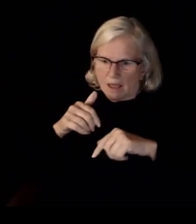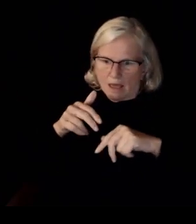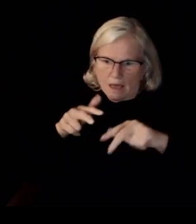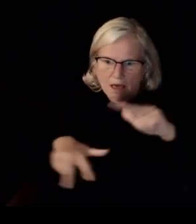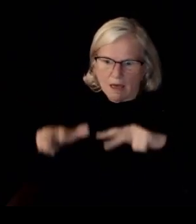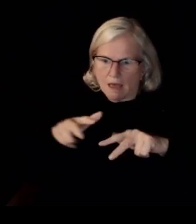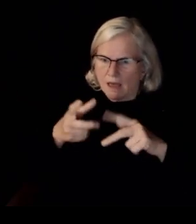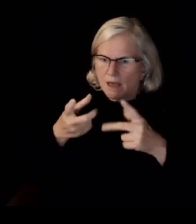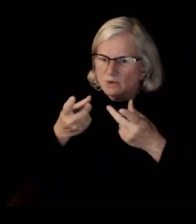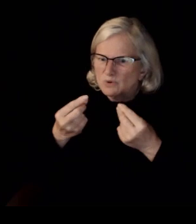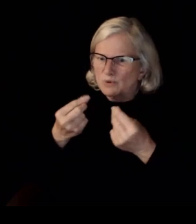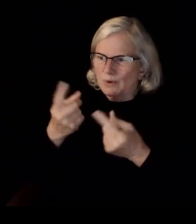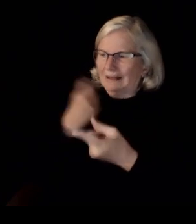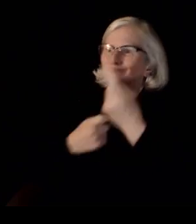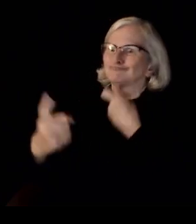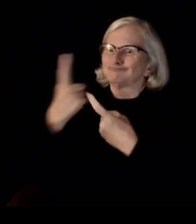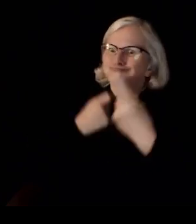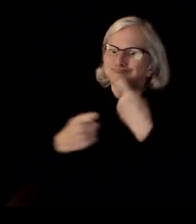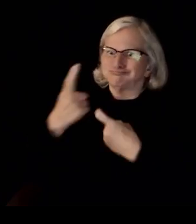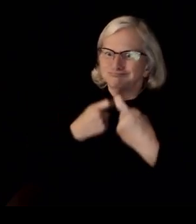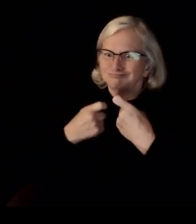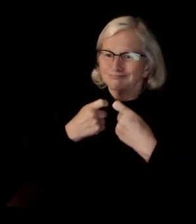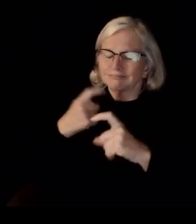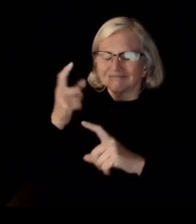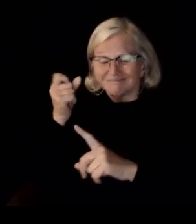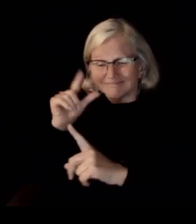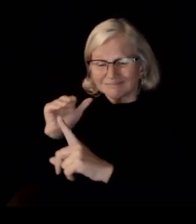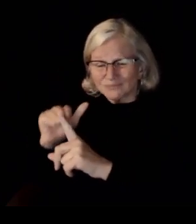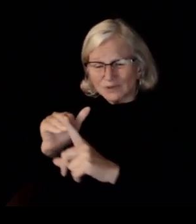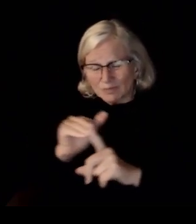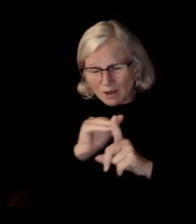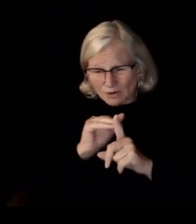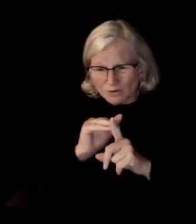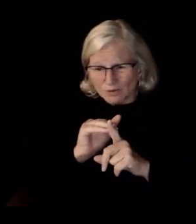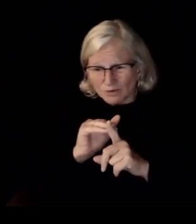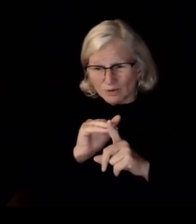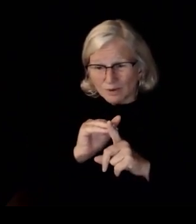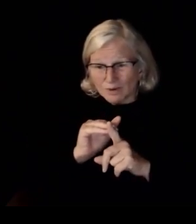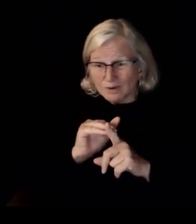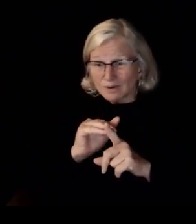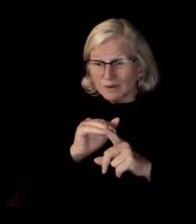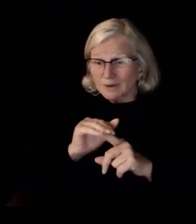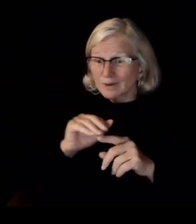of the specific definitions. A lot of detail a lot of frequently asked questions are available